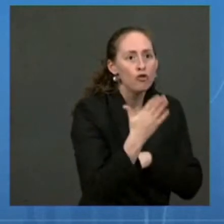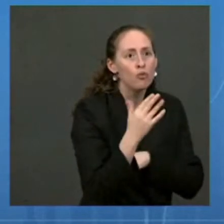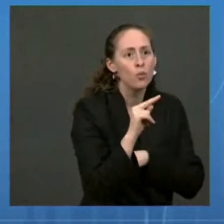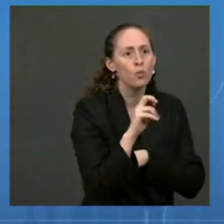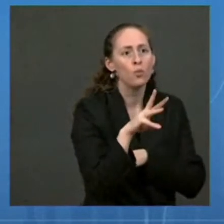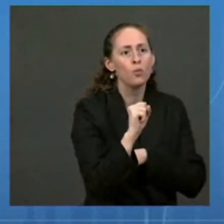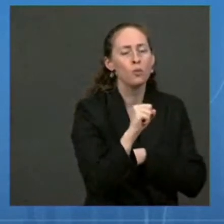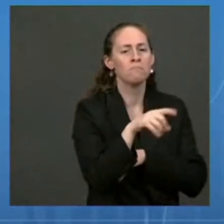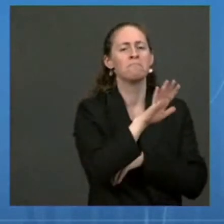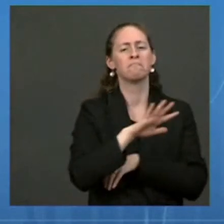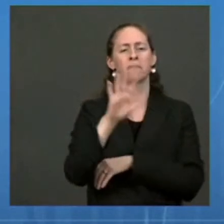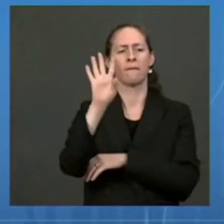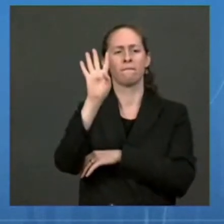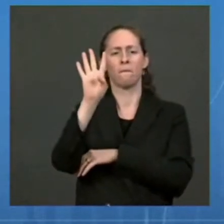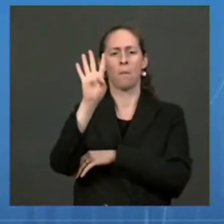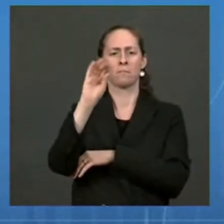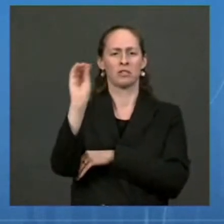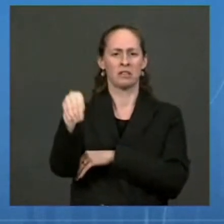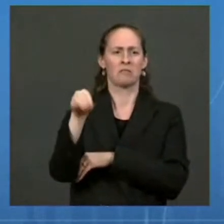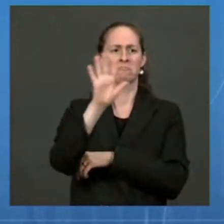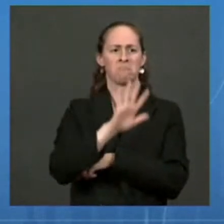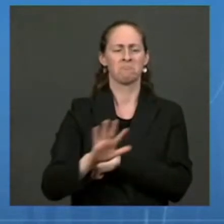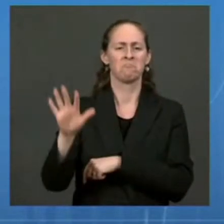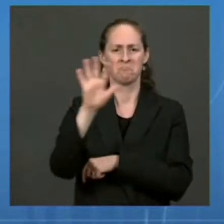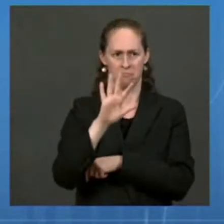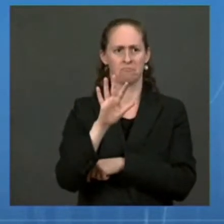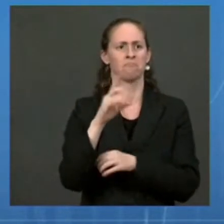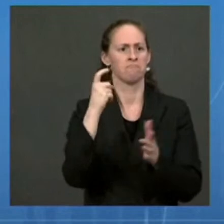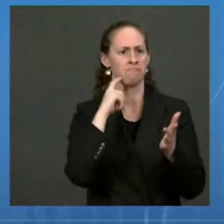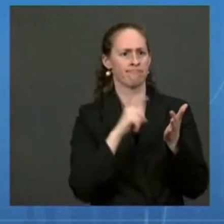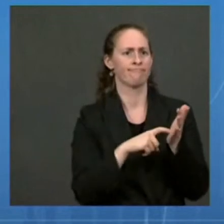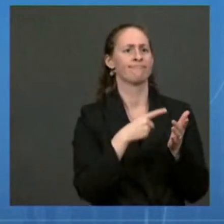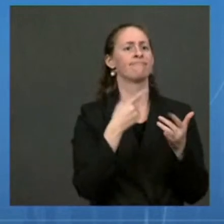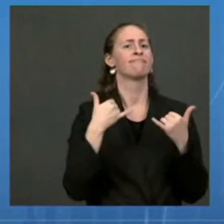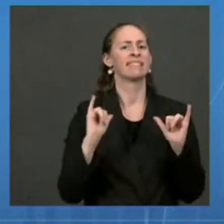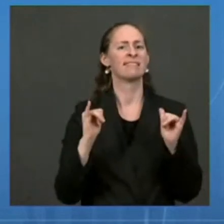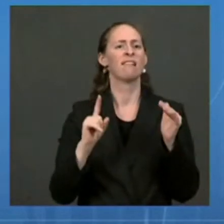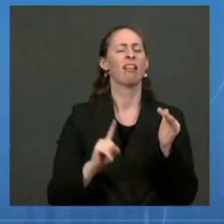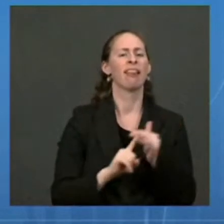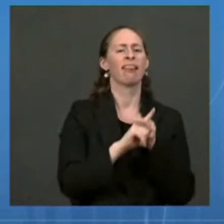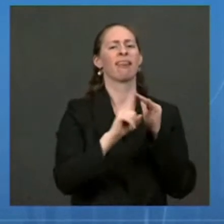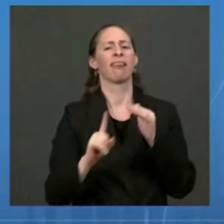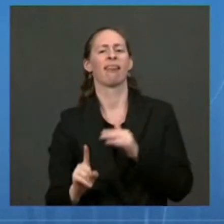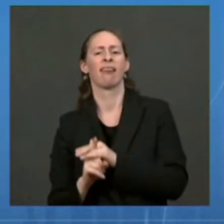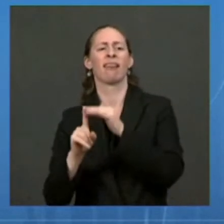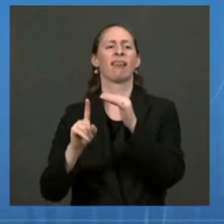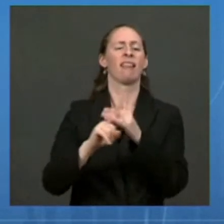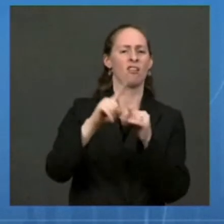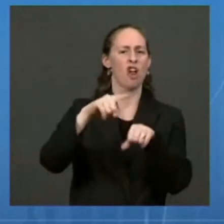PERCENTAGE THAN THE GENERAL POPULATION, WHICH IS OBVIOUSLY GOOD NEWS, MAINLY AROUND 4.4%,